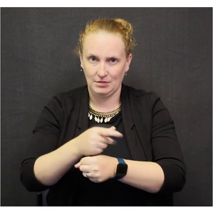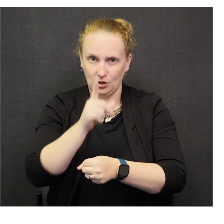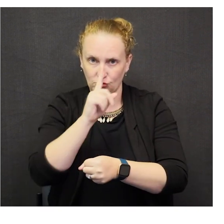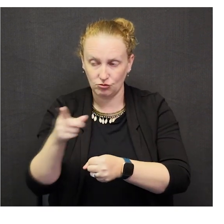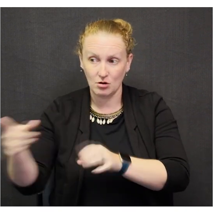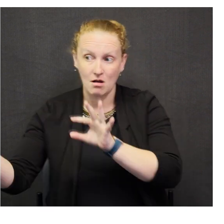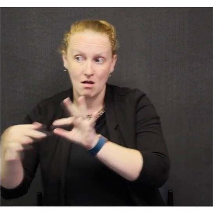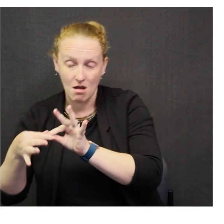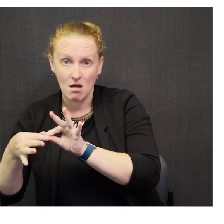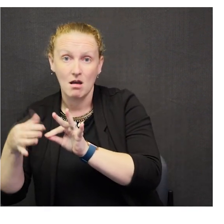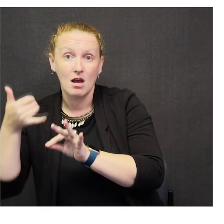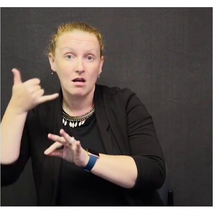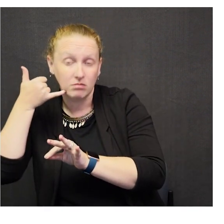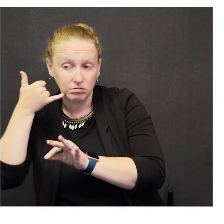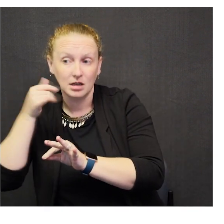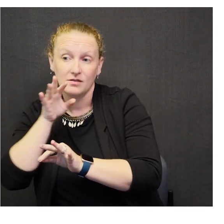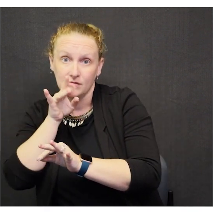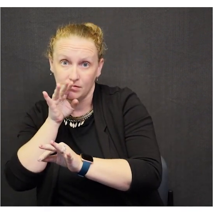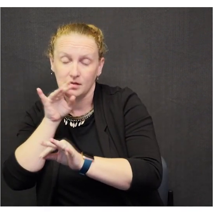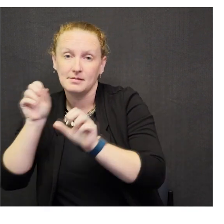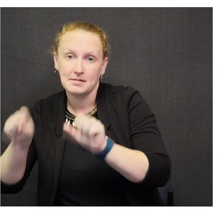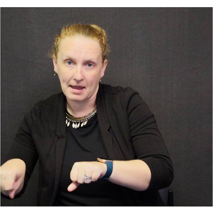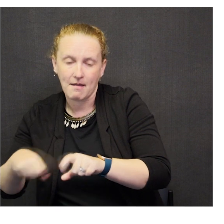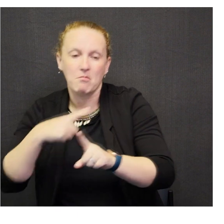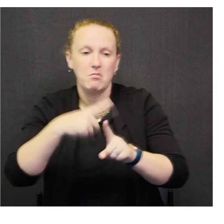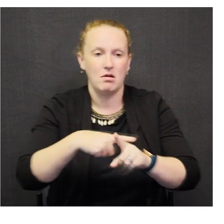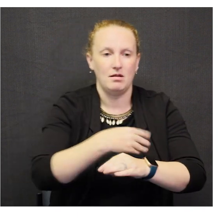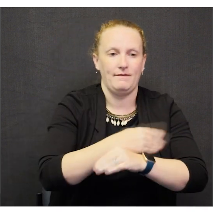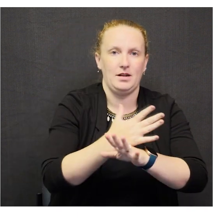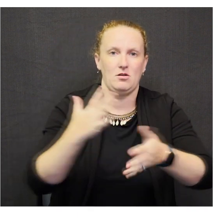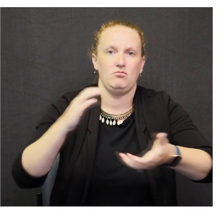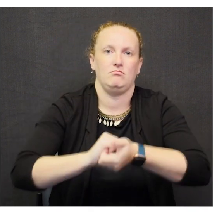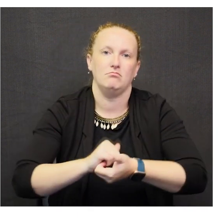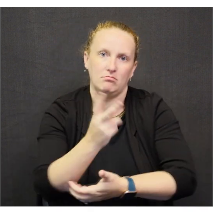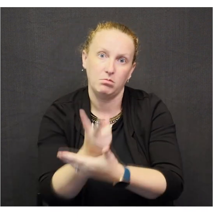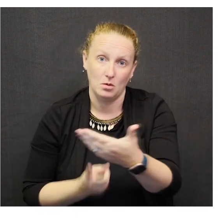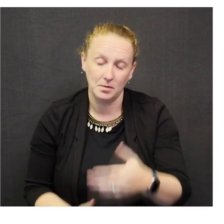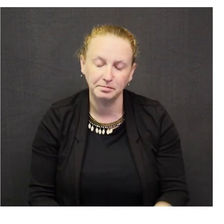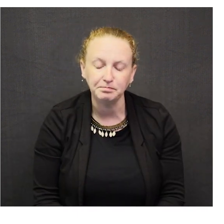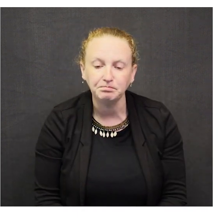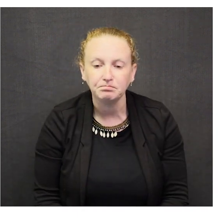on that also went very smoothly. I think the biggest question in the minds of interpreters